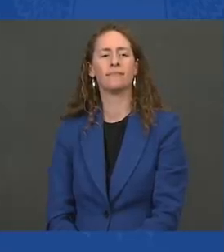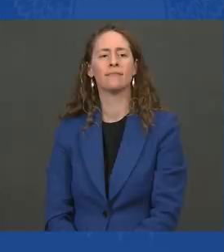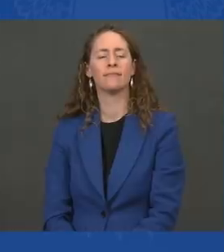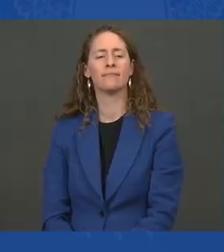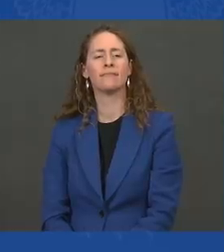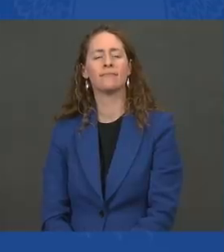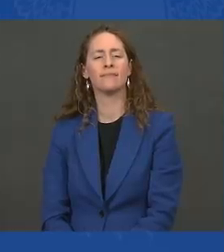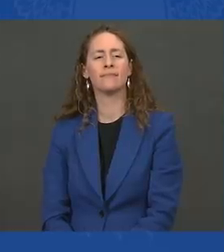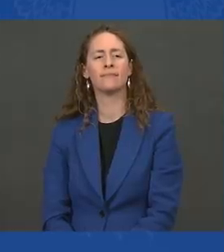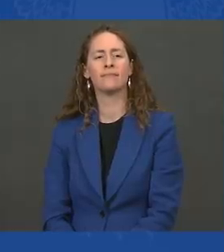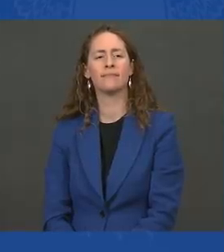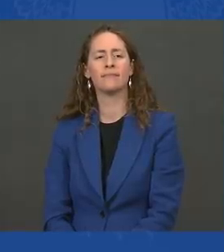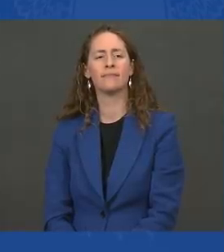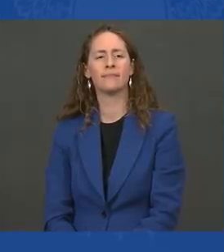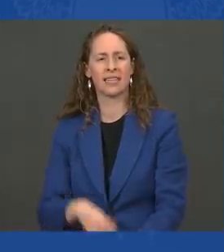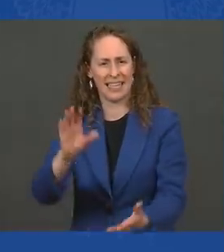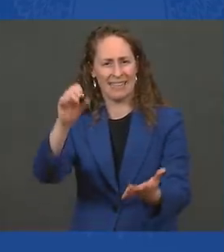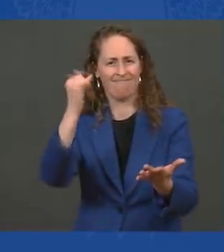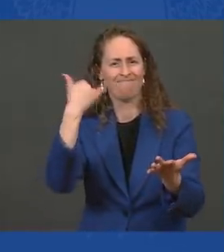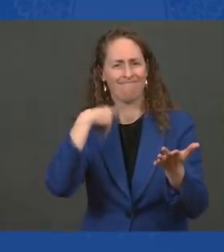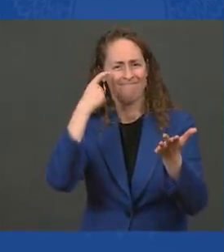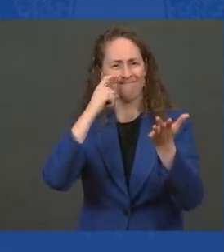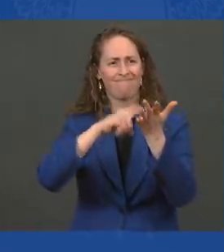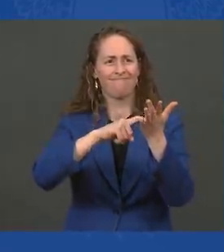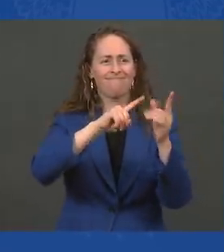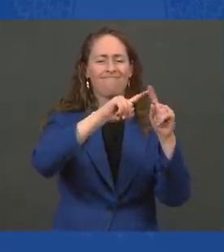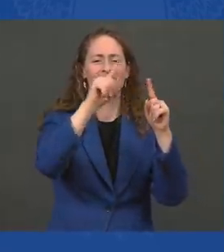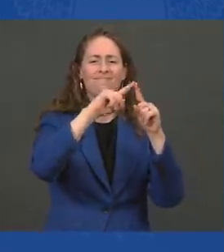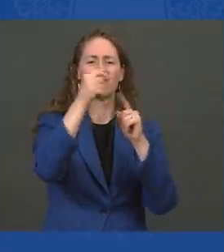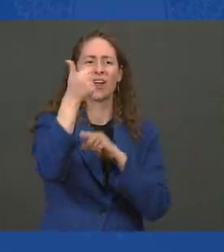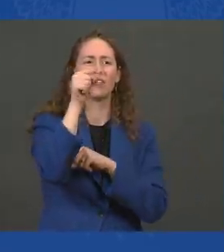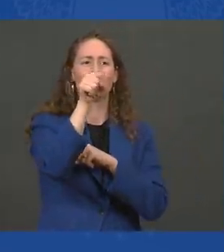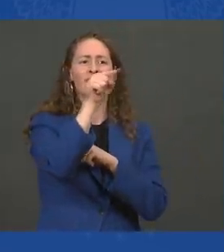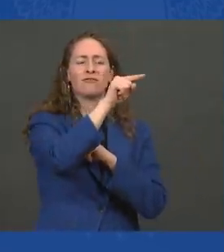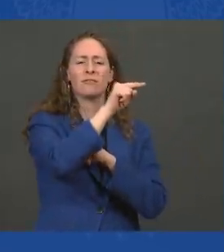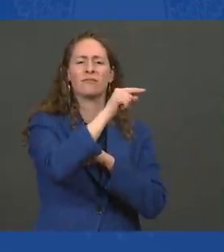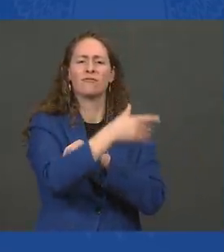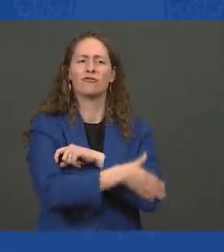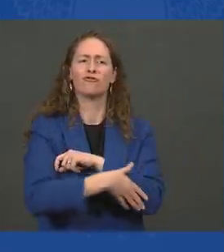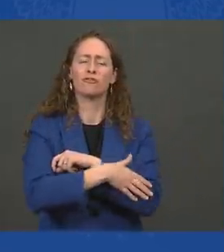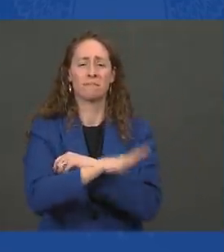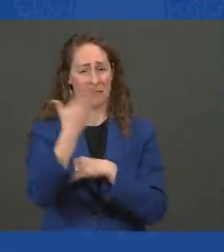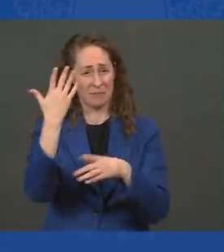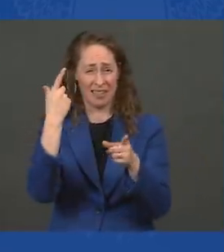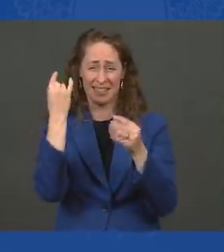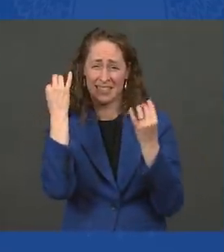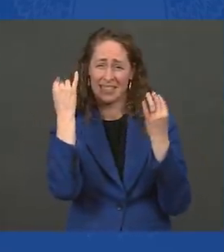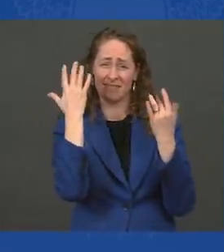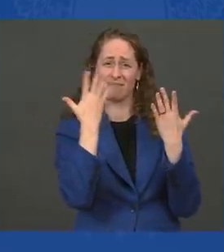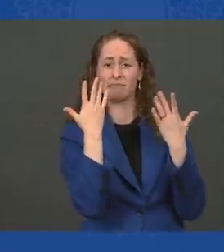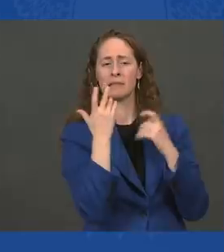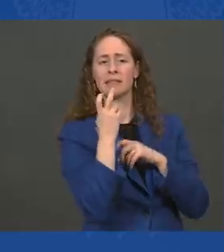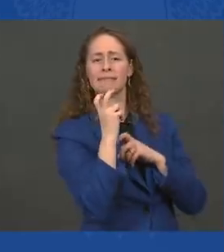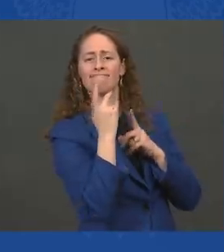Are you considering additional travel restrictions on countries where the variant has been detected? And just separately, you've urged Americans